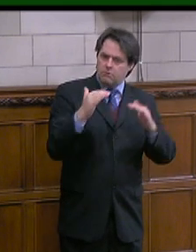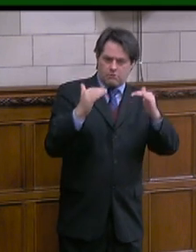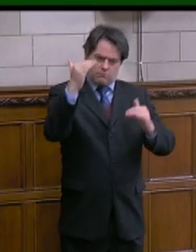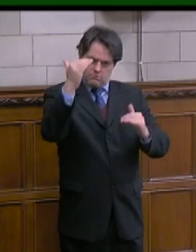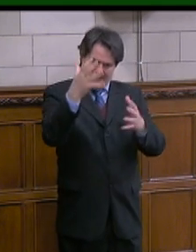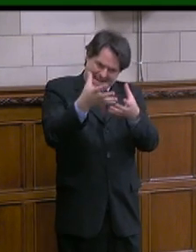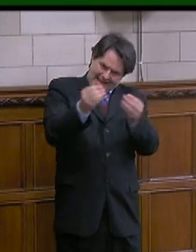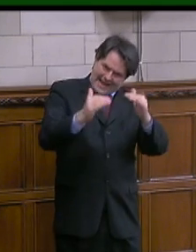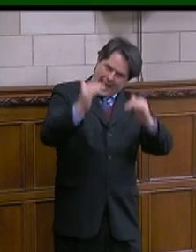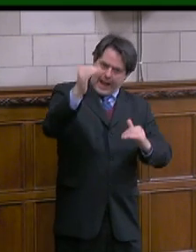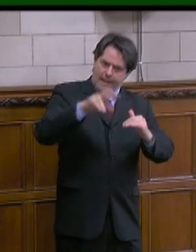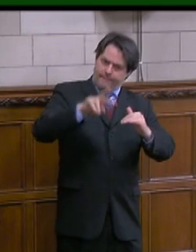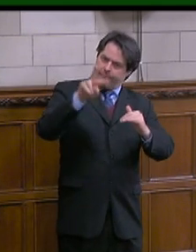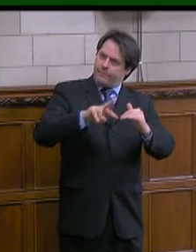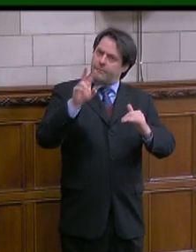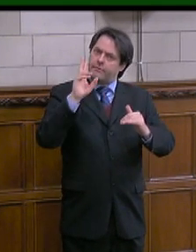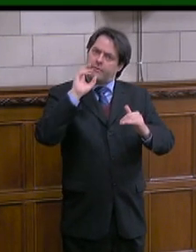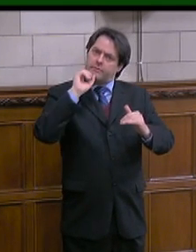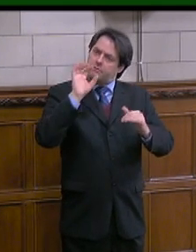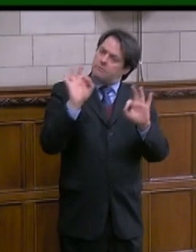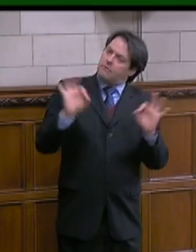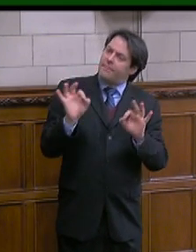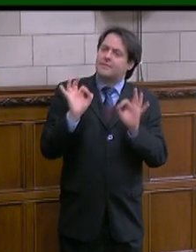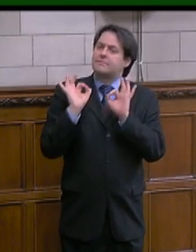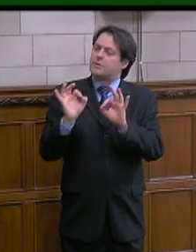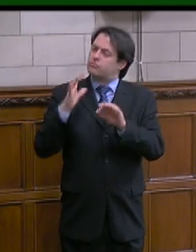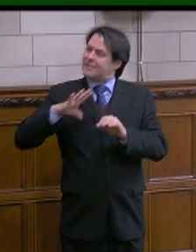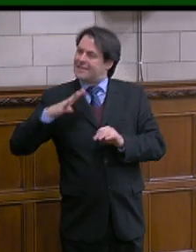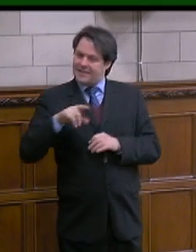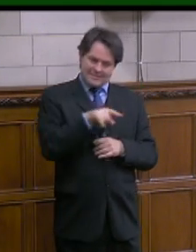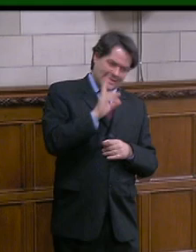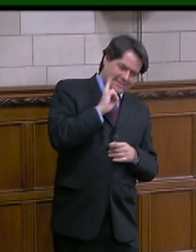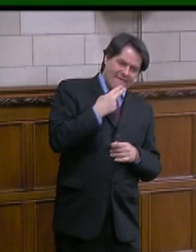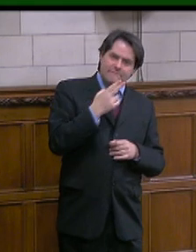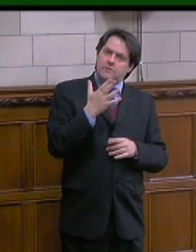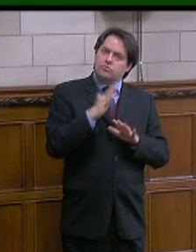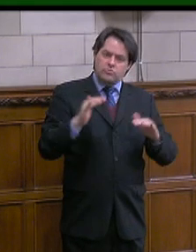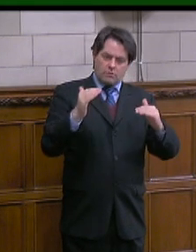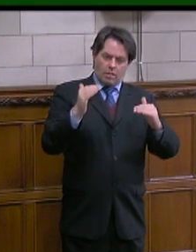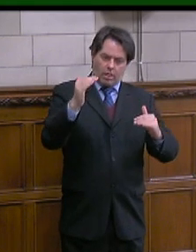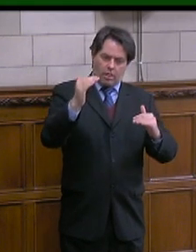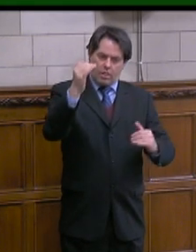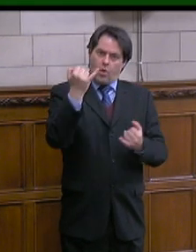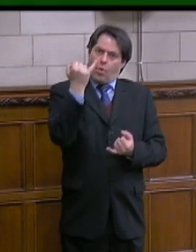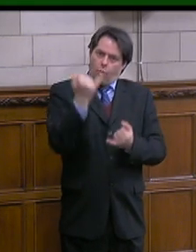children and children with no identified special needs is widening, with the gap at GCSE level